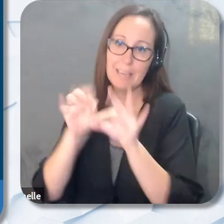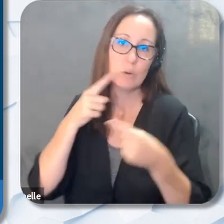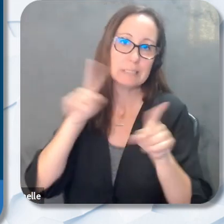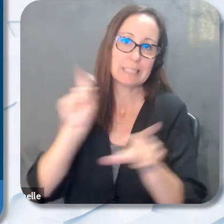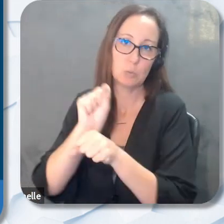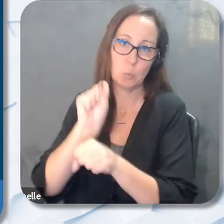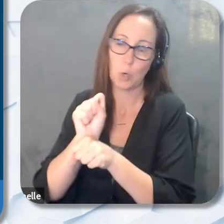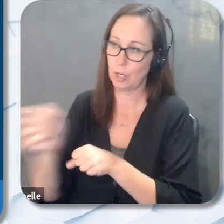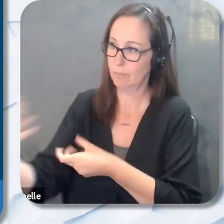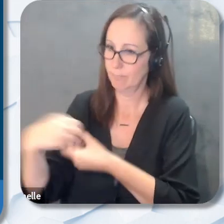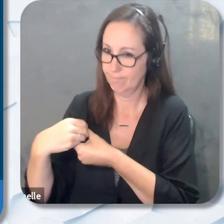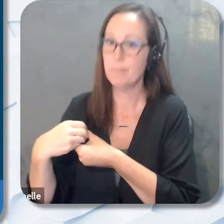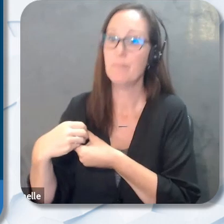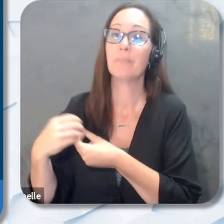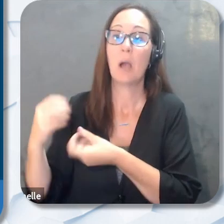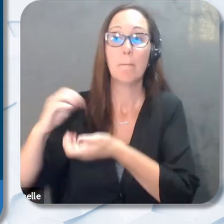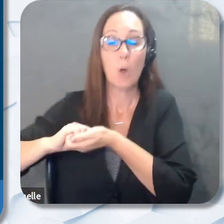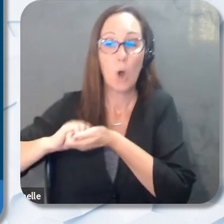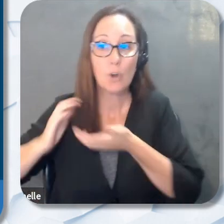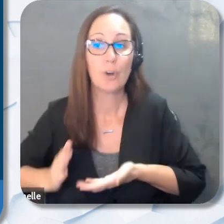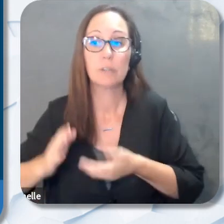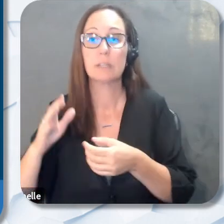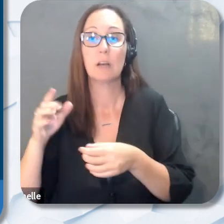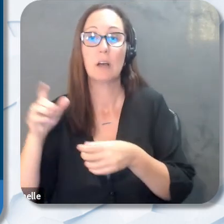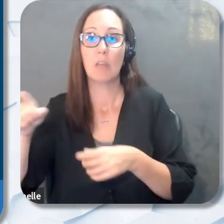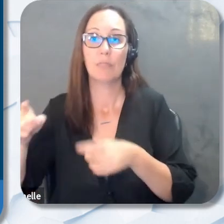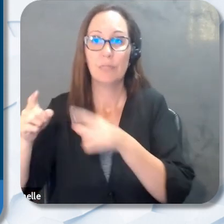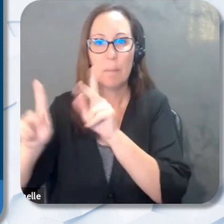the partners and constituencies affected by this work are many,